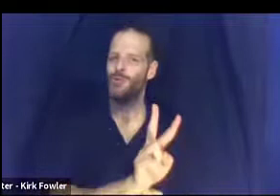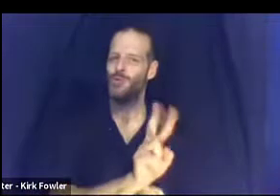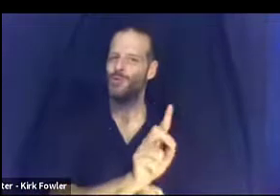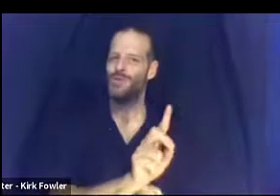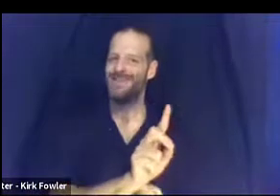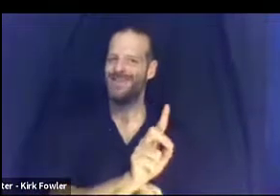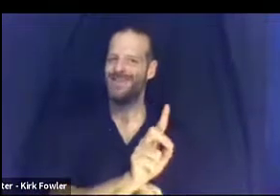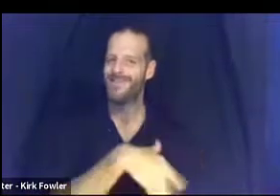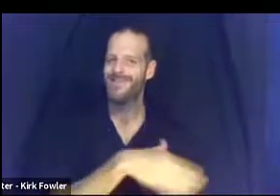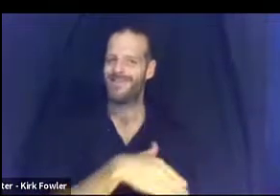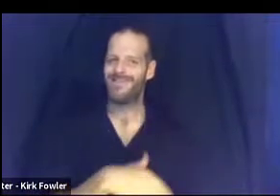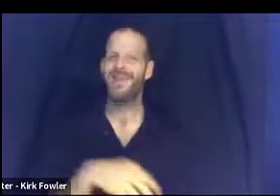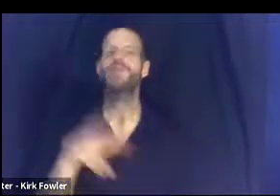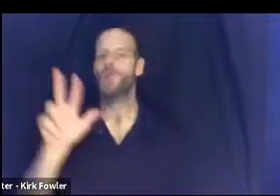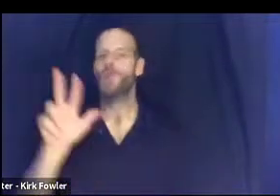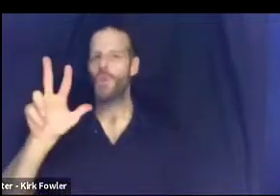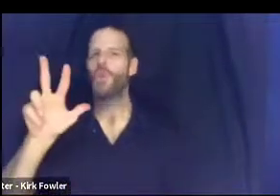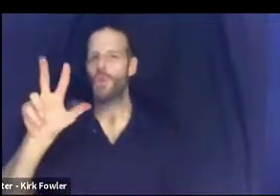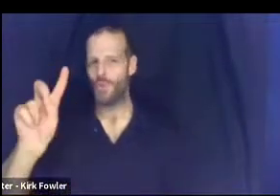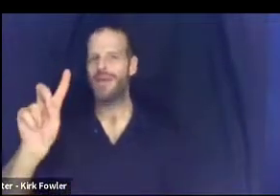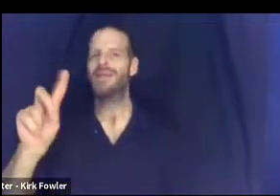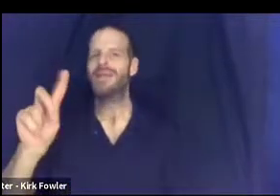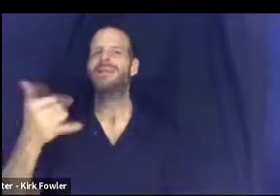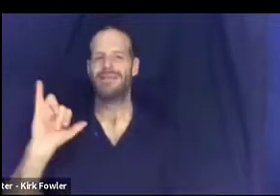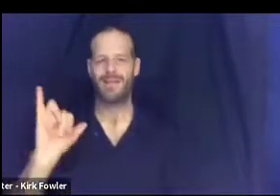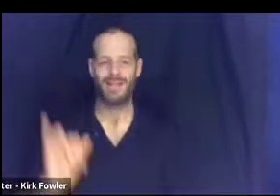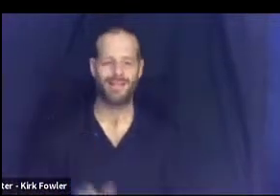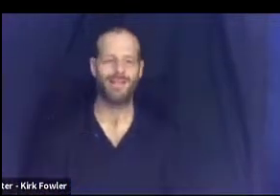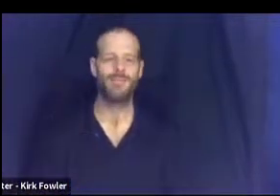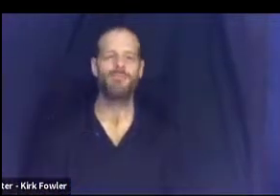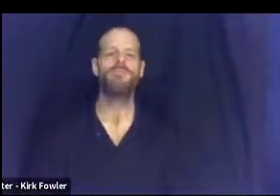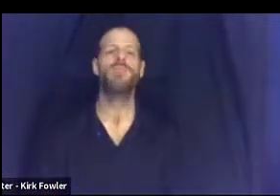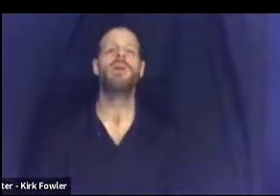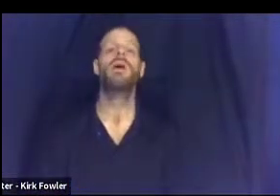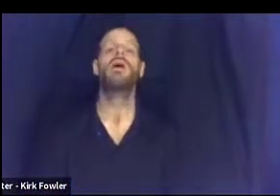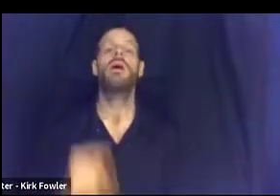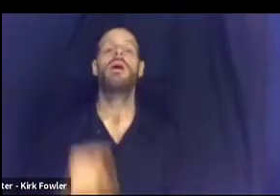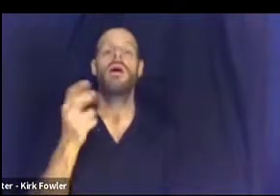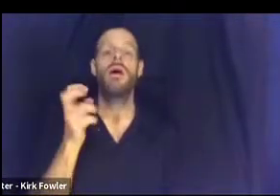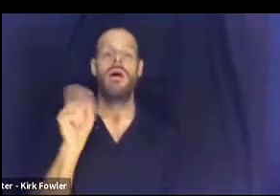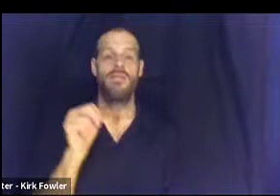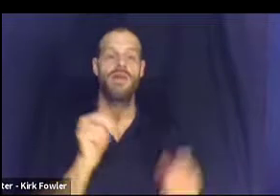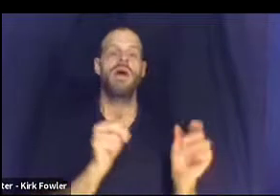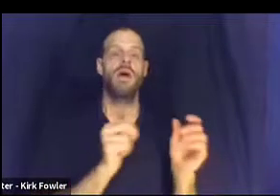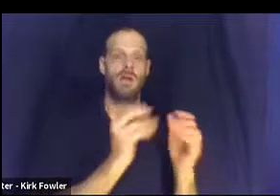Okay. And that's pretty good. Great. And then the spacing between the symbols would also be a good one.